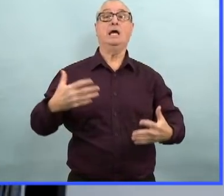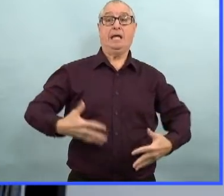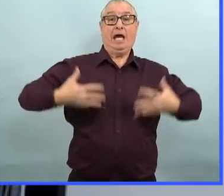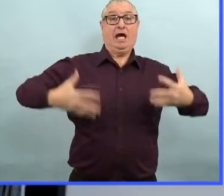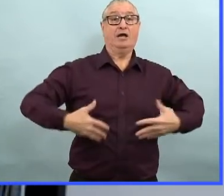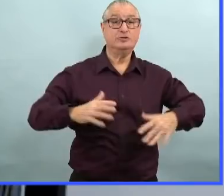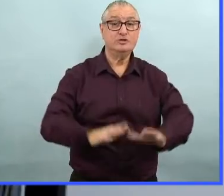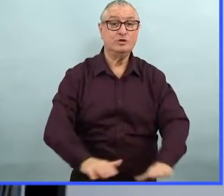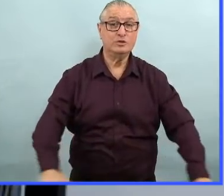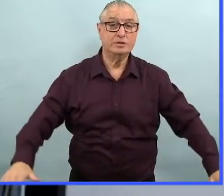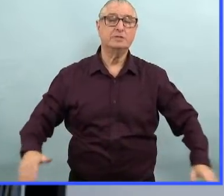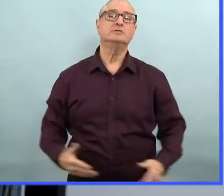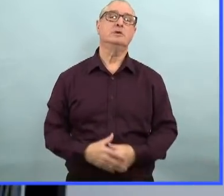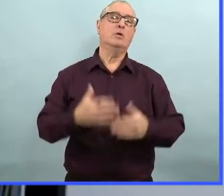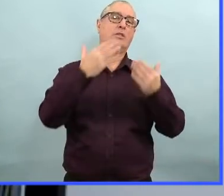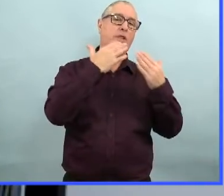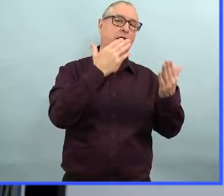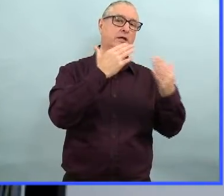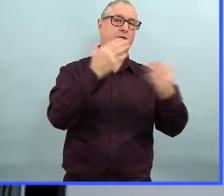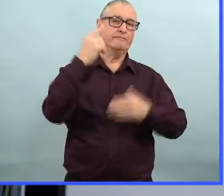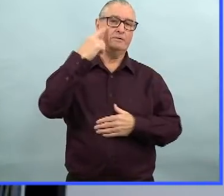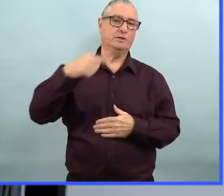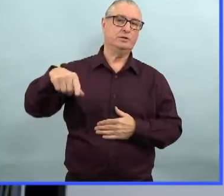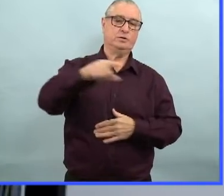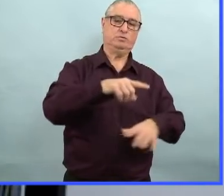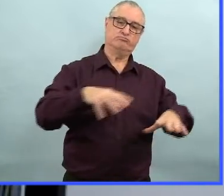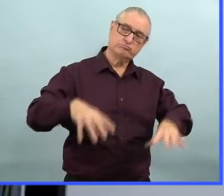part to take care of yourselves each other and your communities